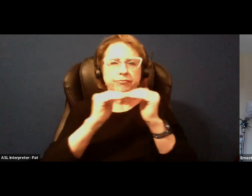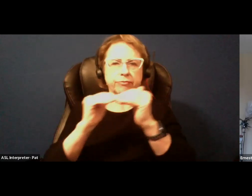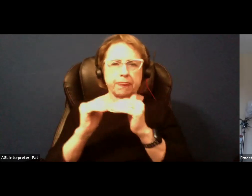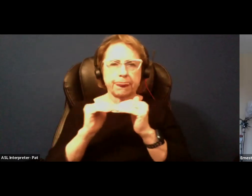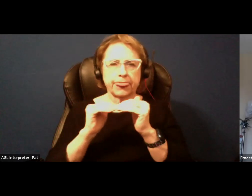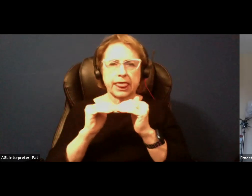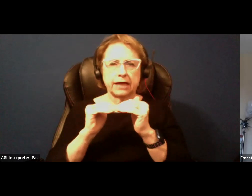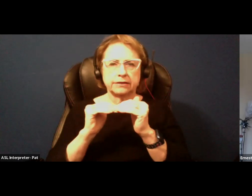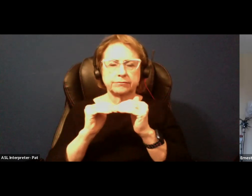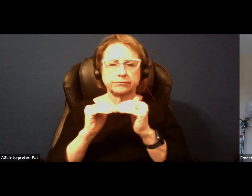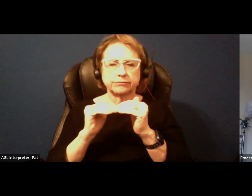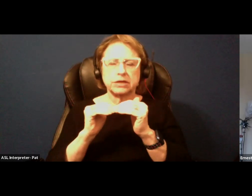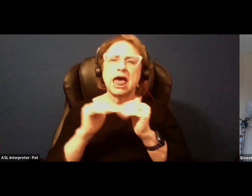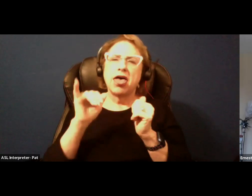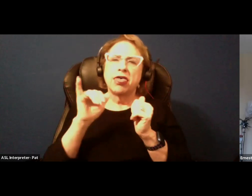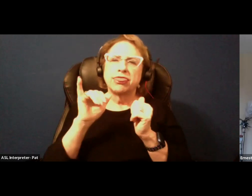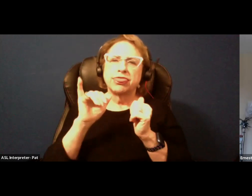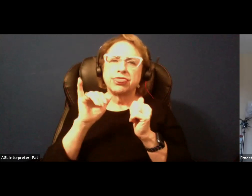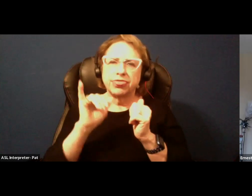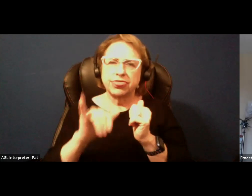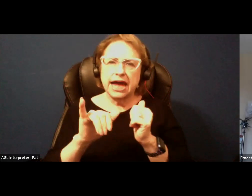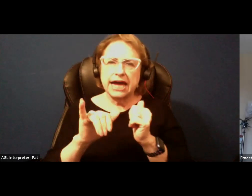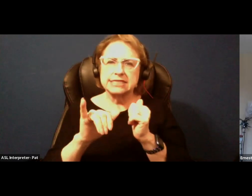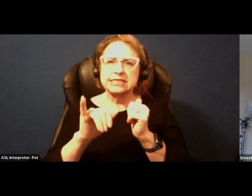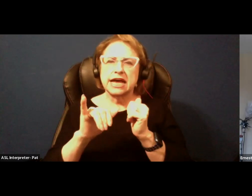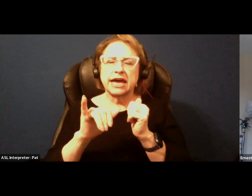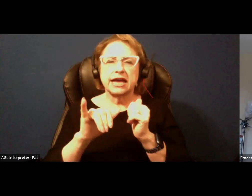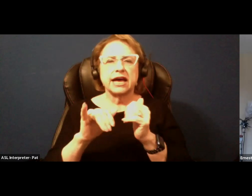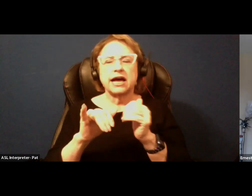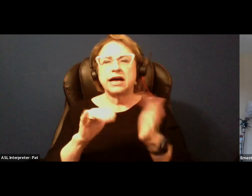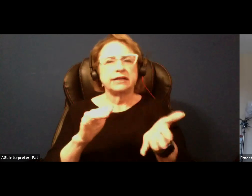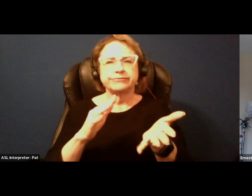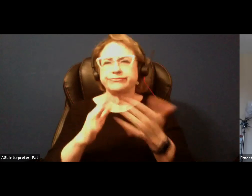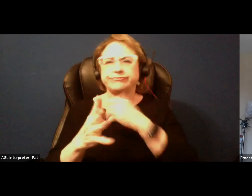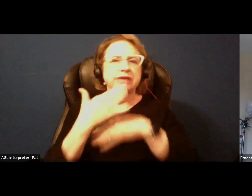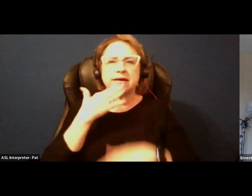digital equity is like a core issue for us. And digital divide has been a number one priority of